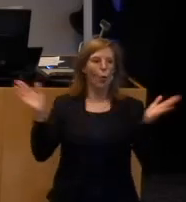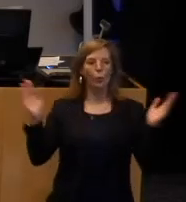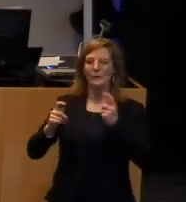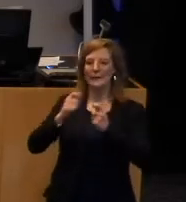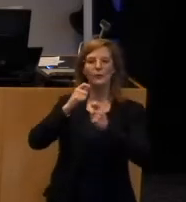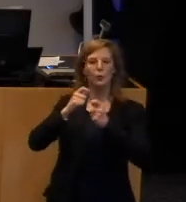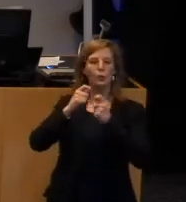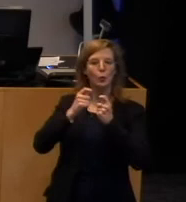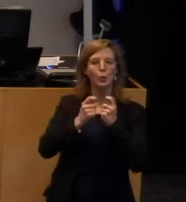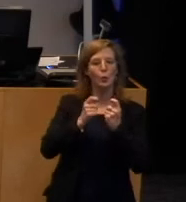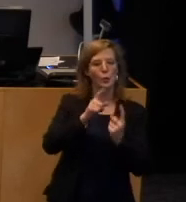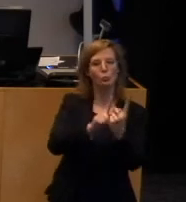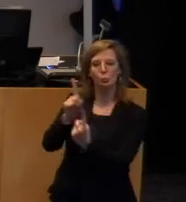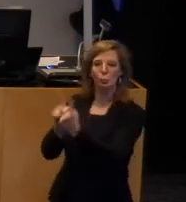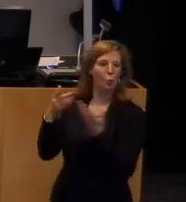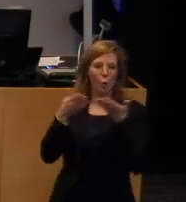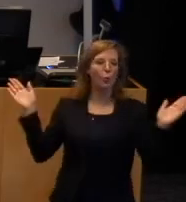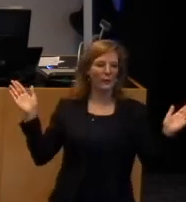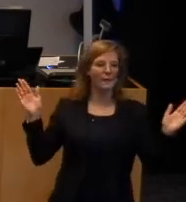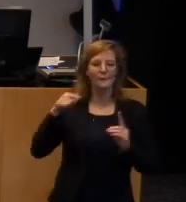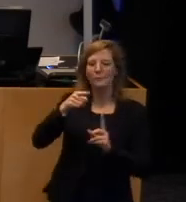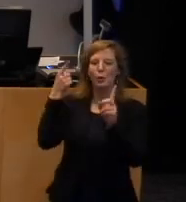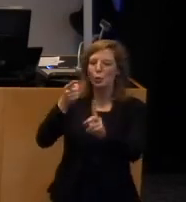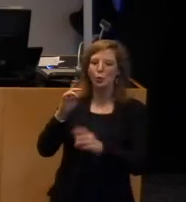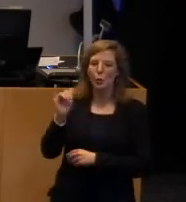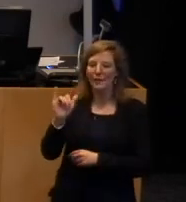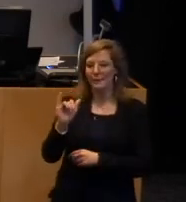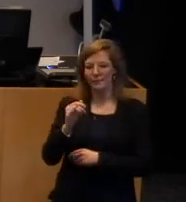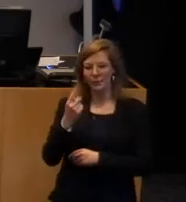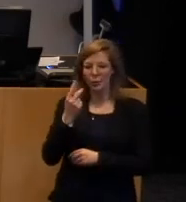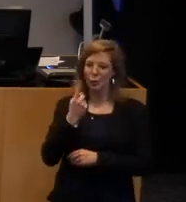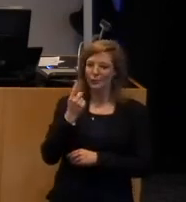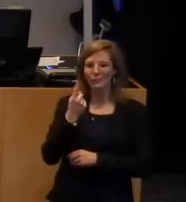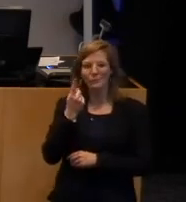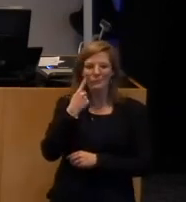and this was actually with the aim to describe the background of the eight interpreters.